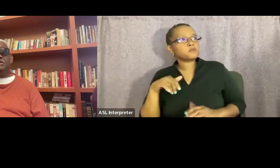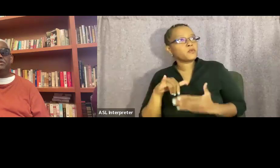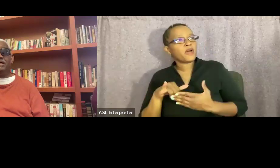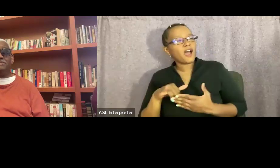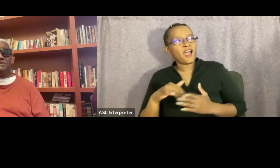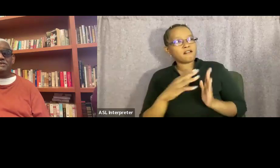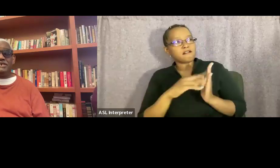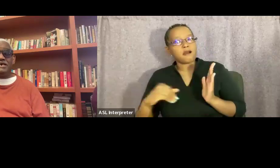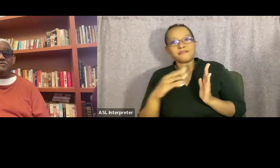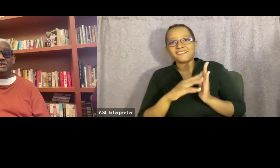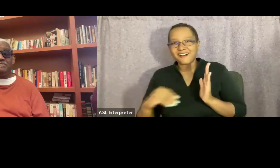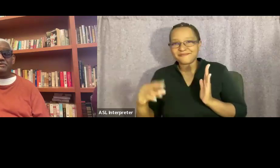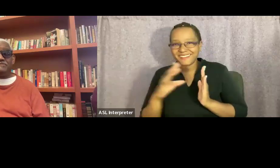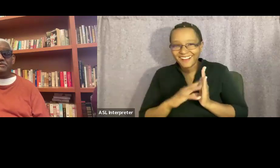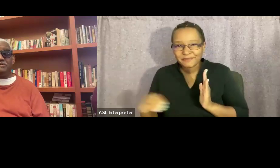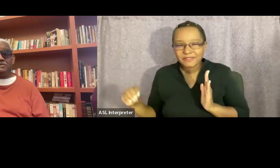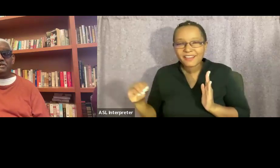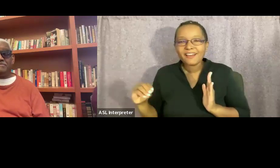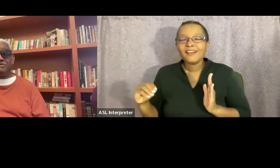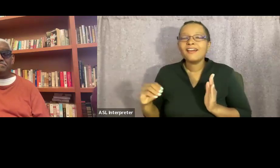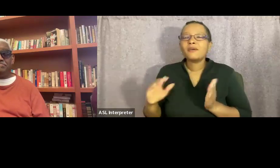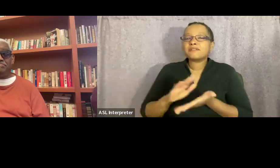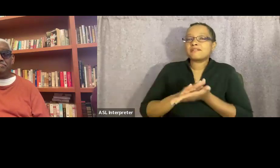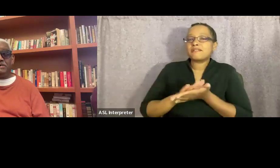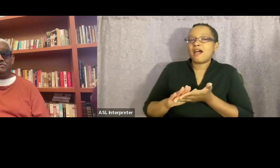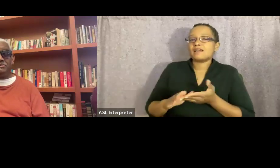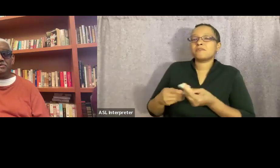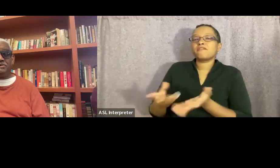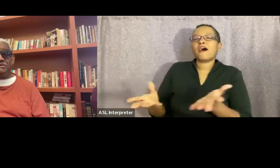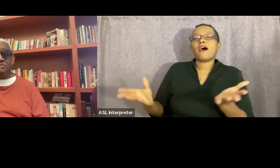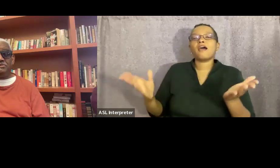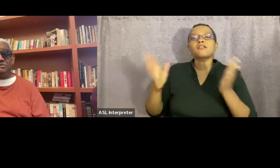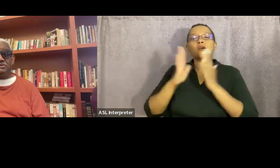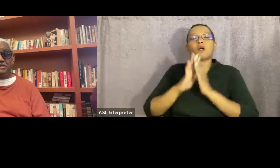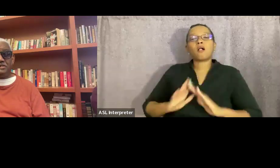It calmed things down. It gave us a focus and it gave us a part of serenity, peace,